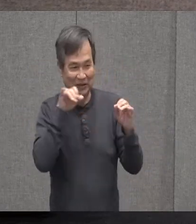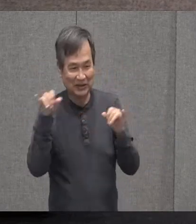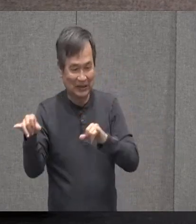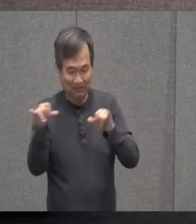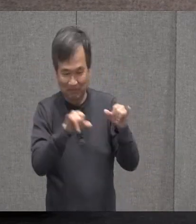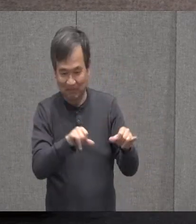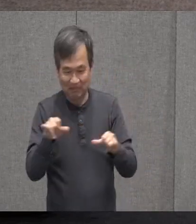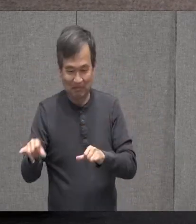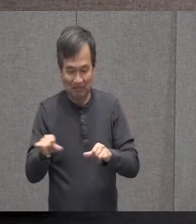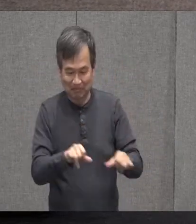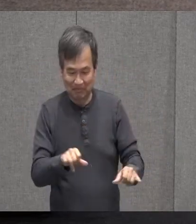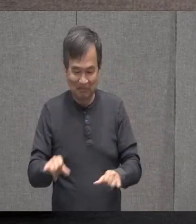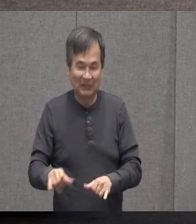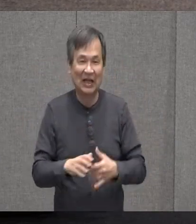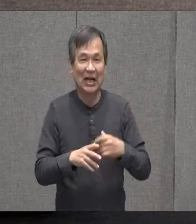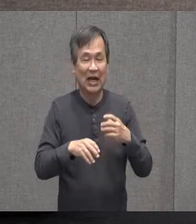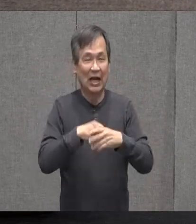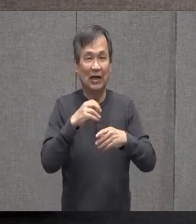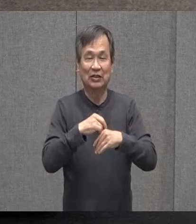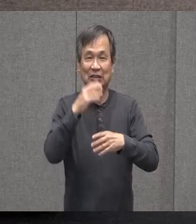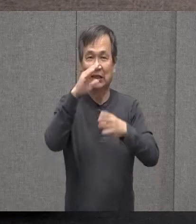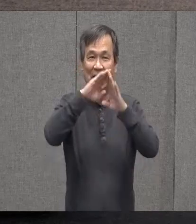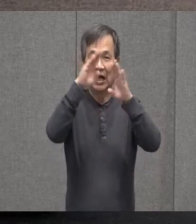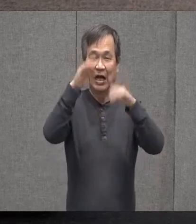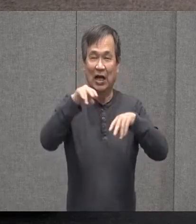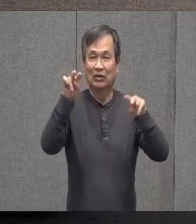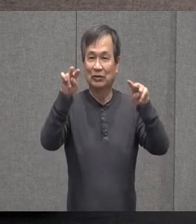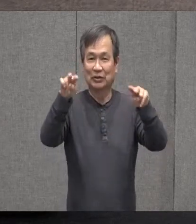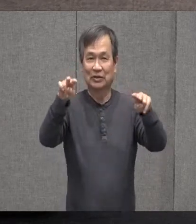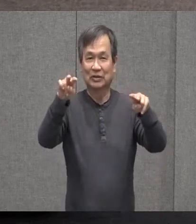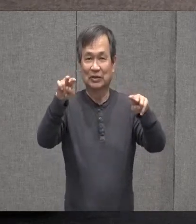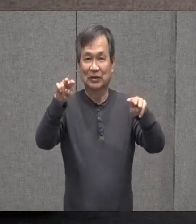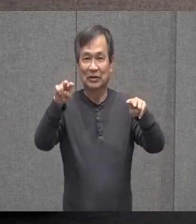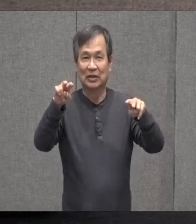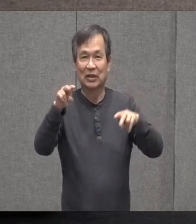From outside, the houses looked exactly the same, but one was different.